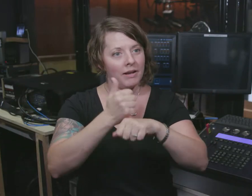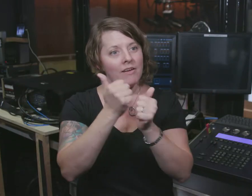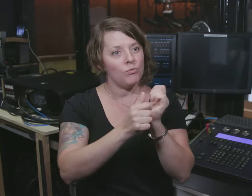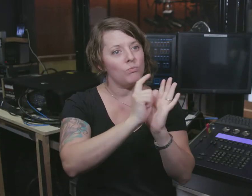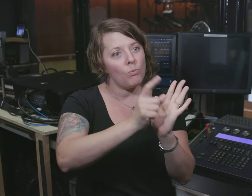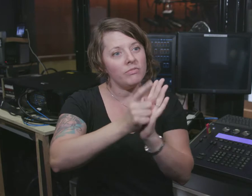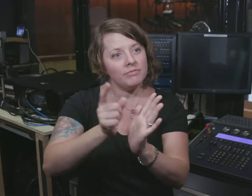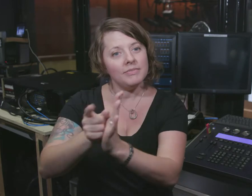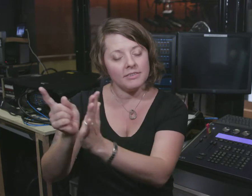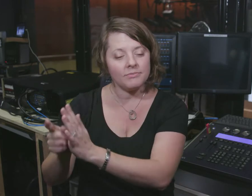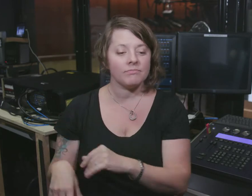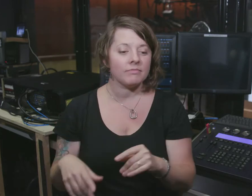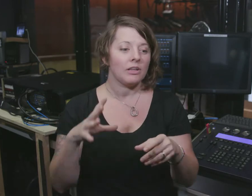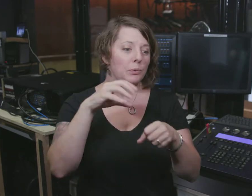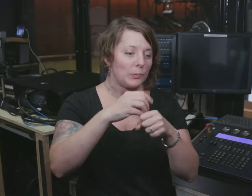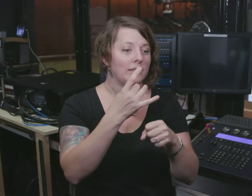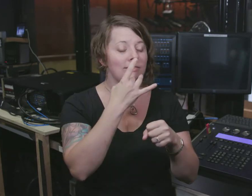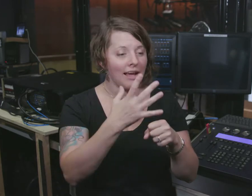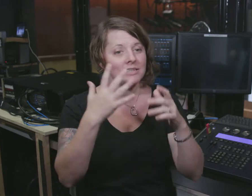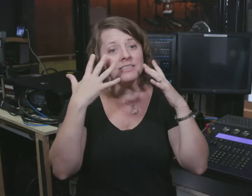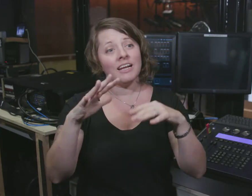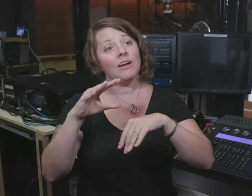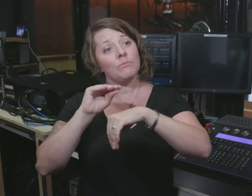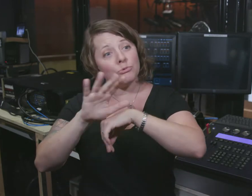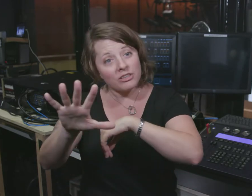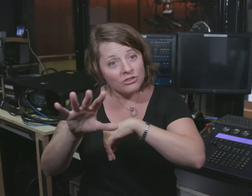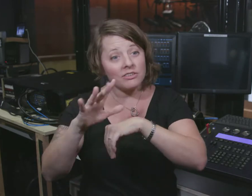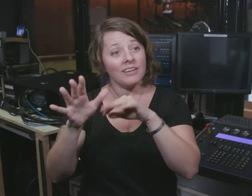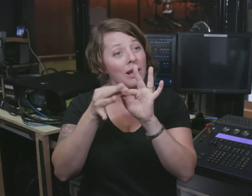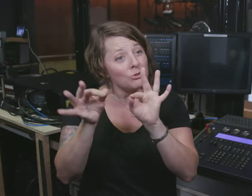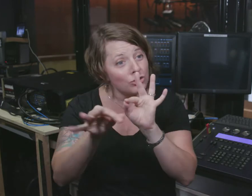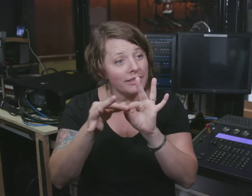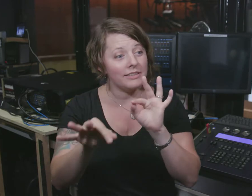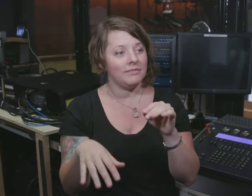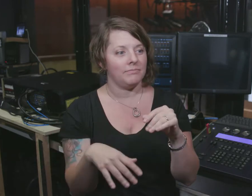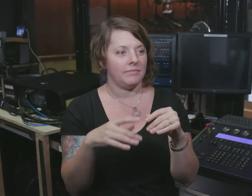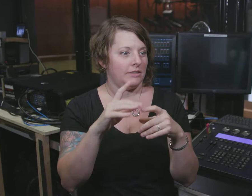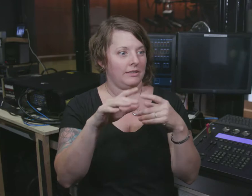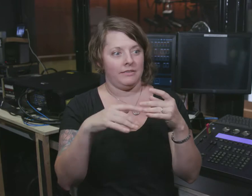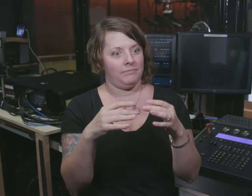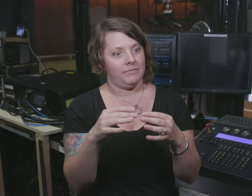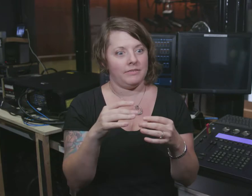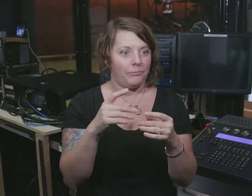It will take time to make sure every moment comes together — with lights and sound and projection of the captions —